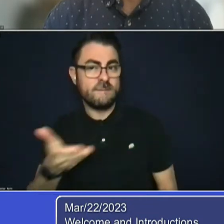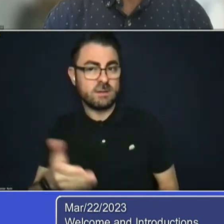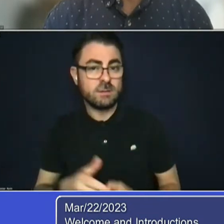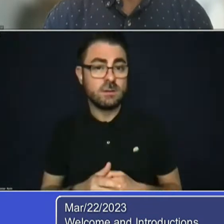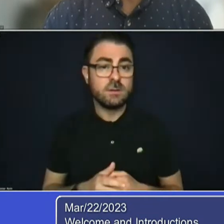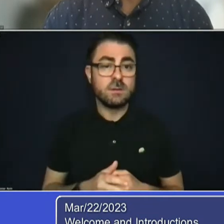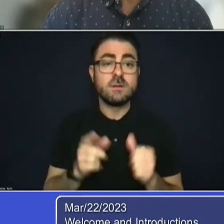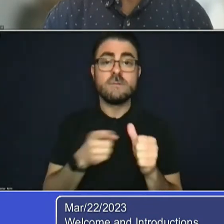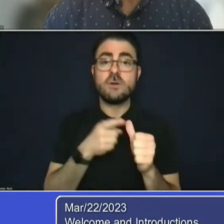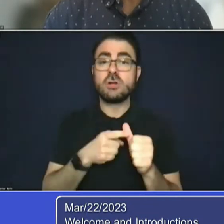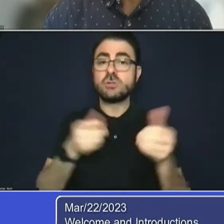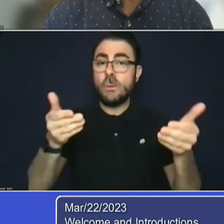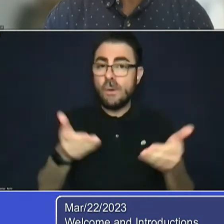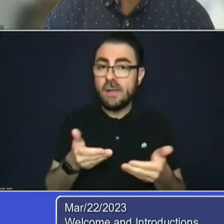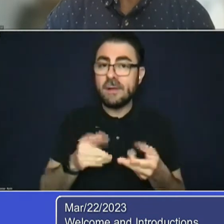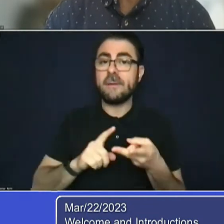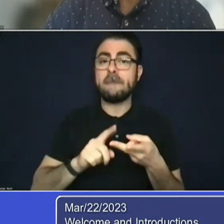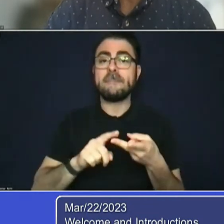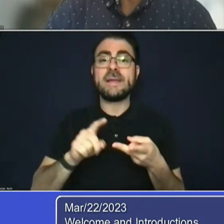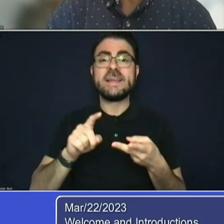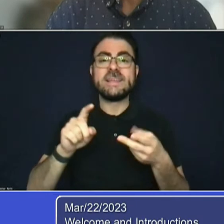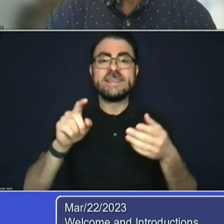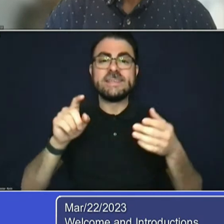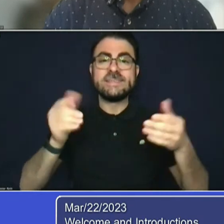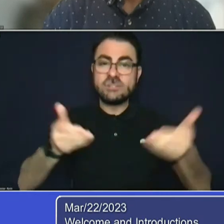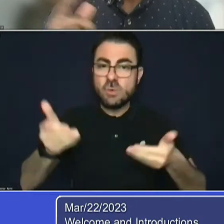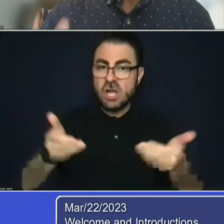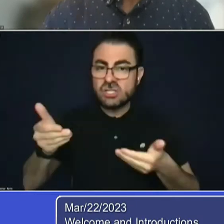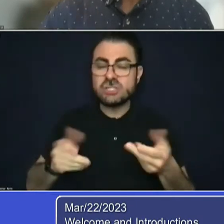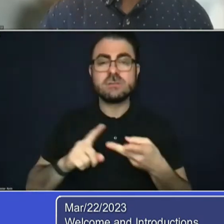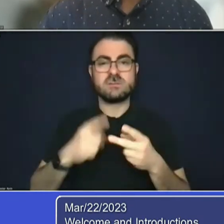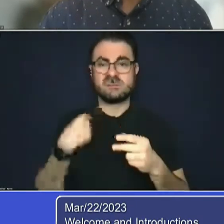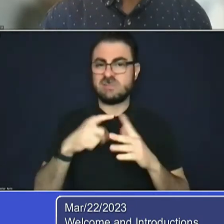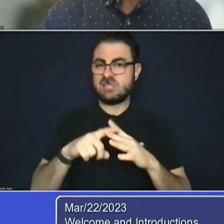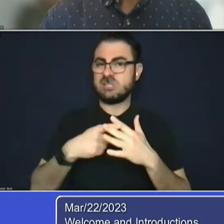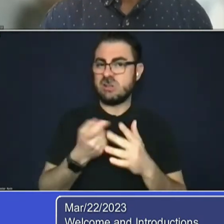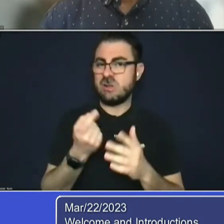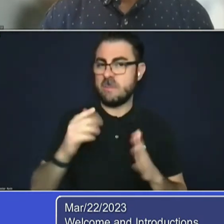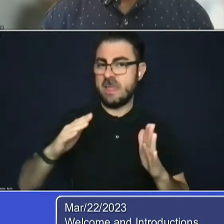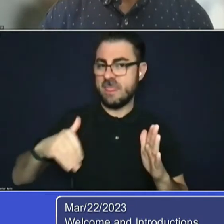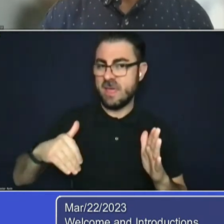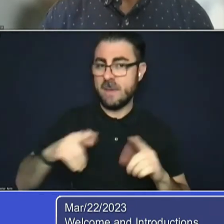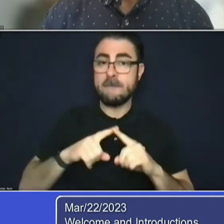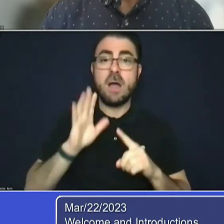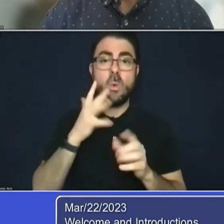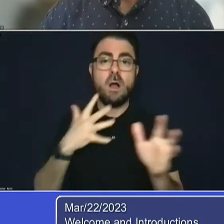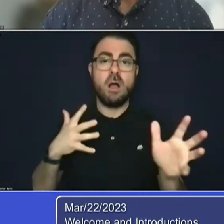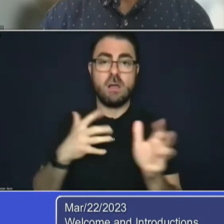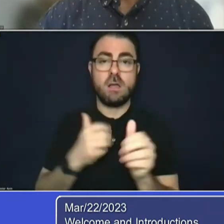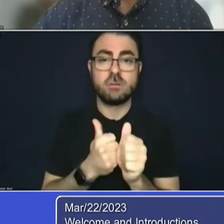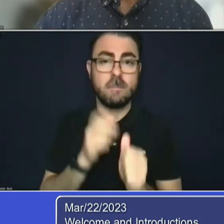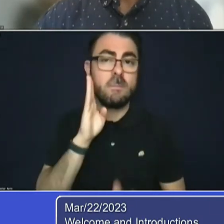THANK YOU. WE'RE GOING TO START FIRST WITH WELCOME AND INTRODUCTIONS, AND